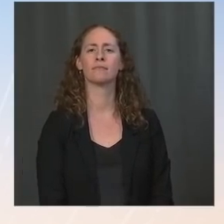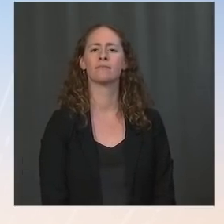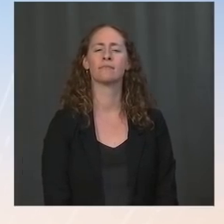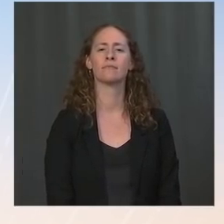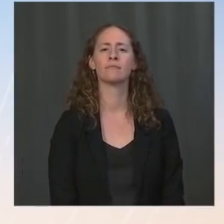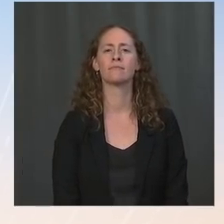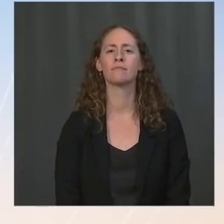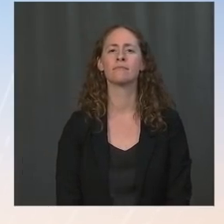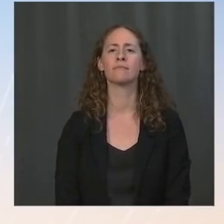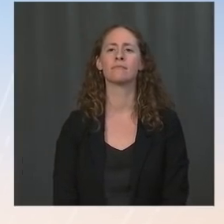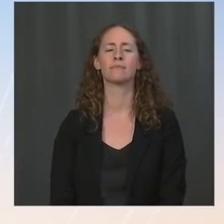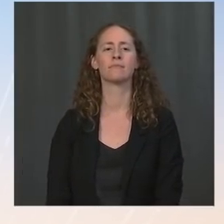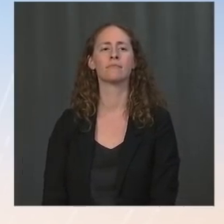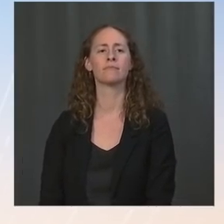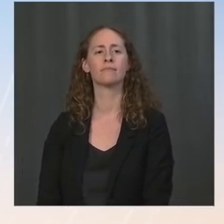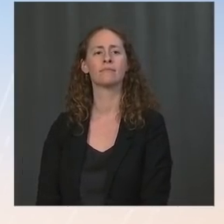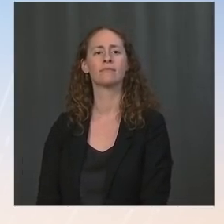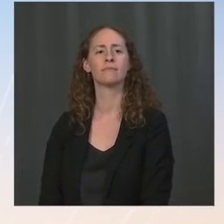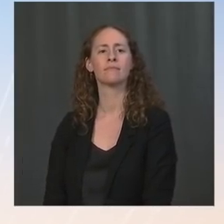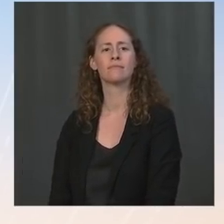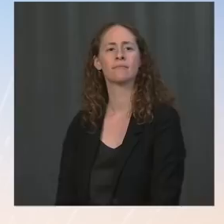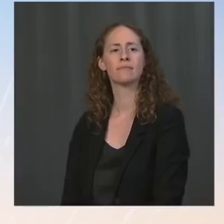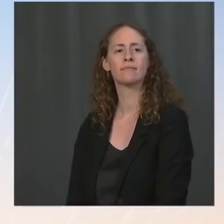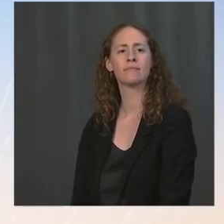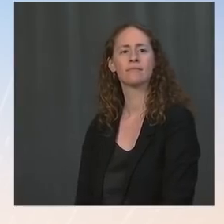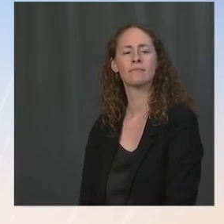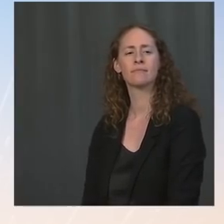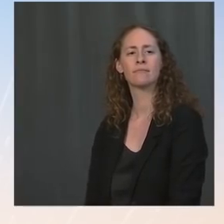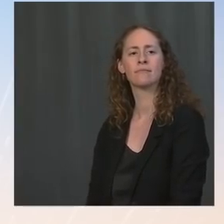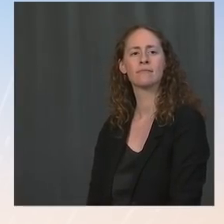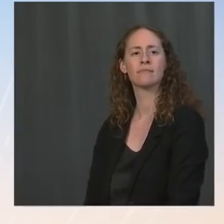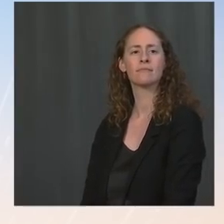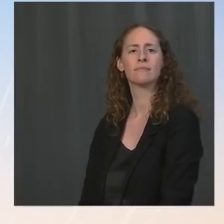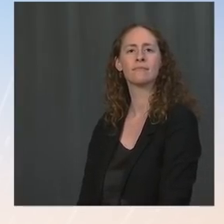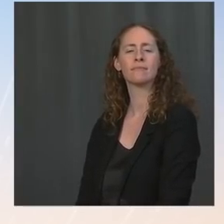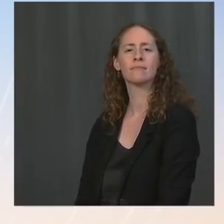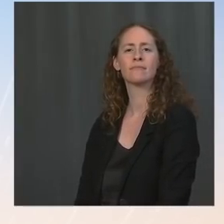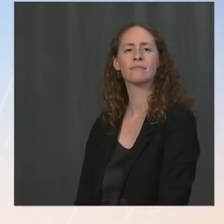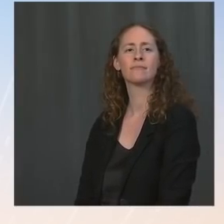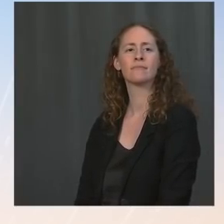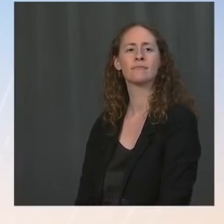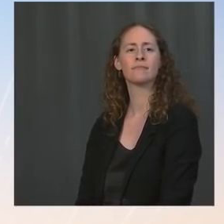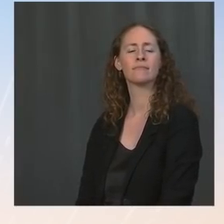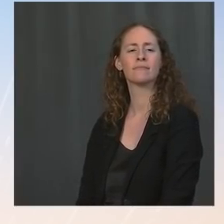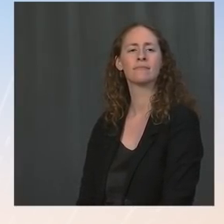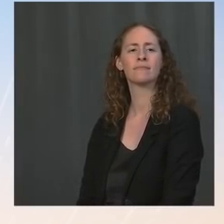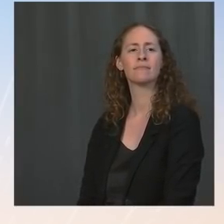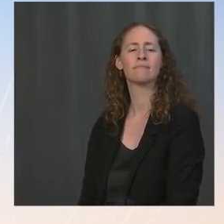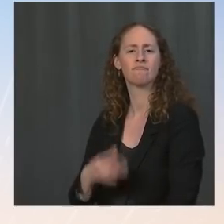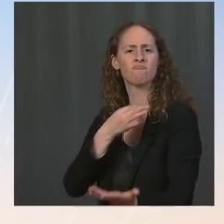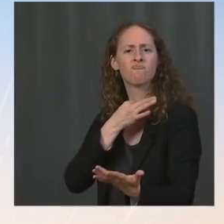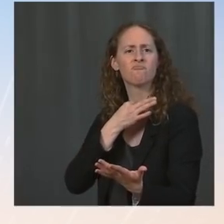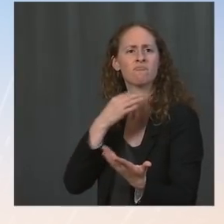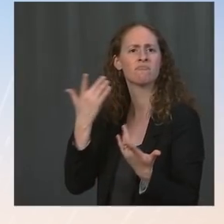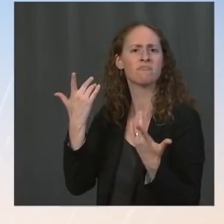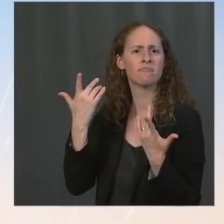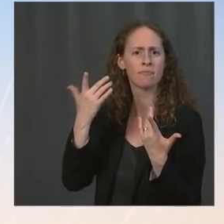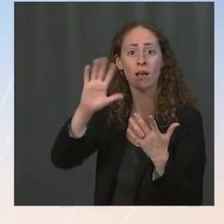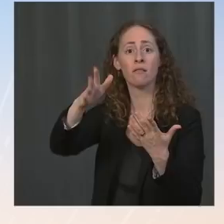And, you know, what are your thoughts on the fires that have been going on right now? Ms. Psaki: Yes, absolutely we are tracking the wildfires and --